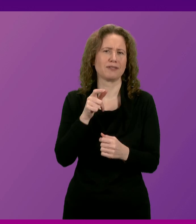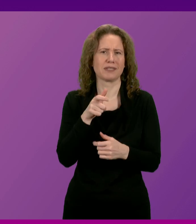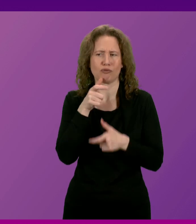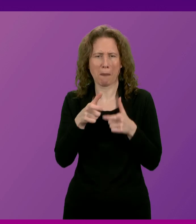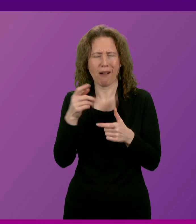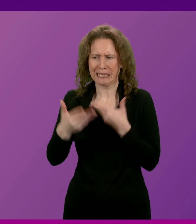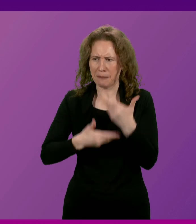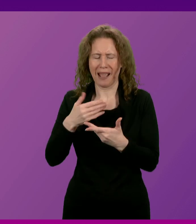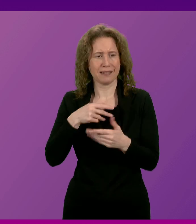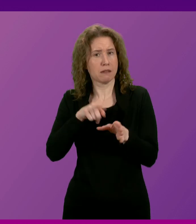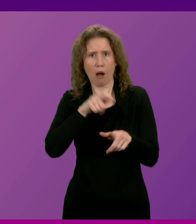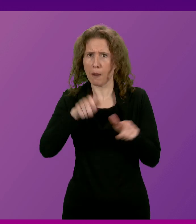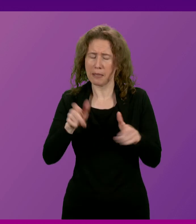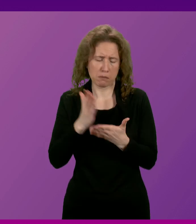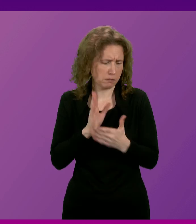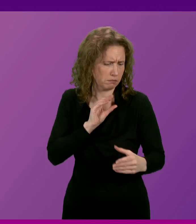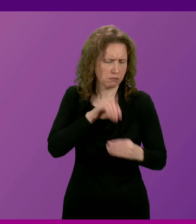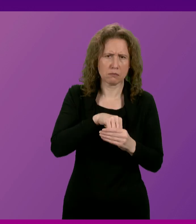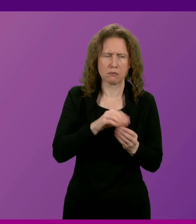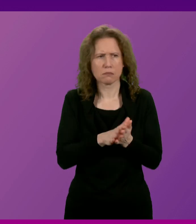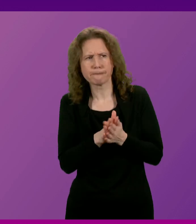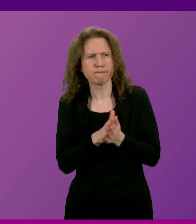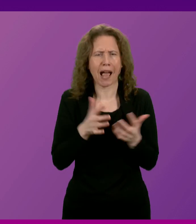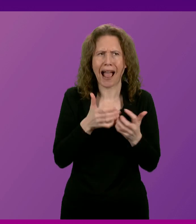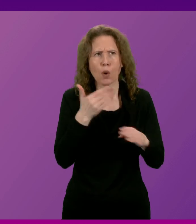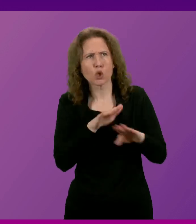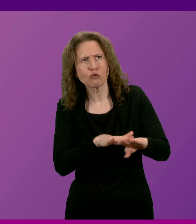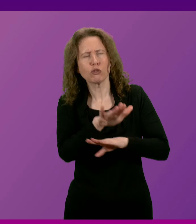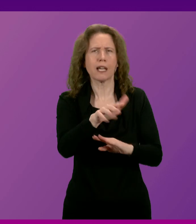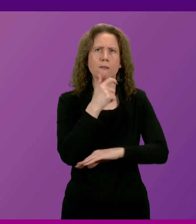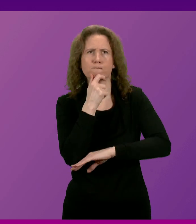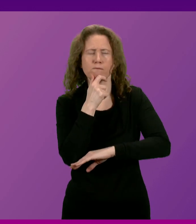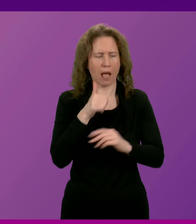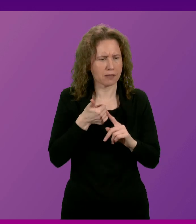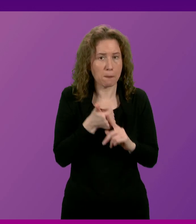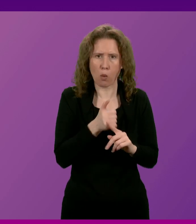have engaged substantively in career development. I support them in their efforts and I welcome the